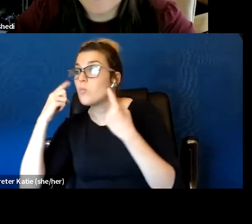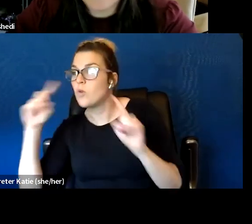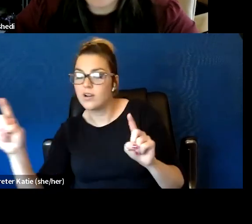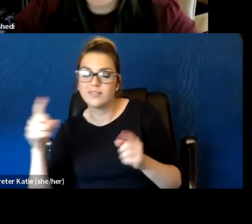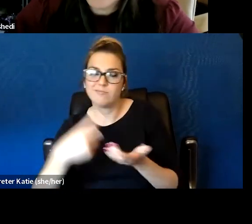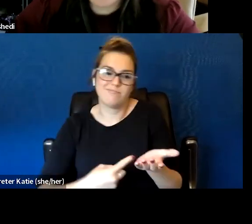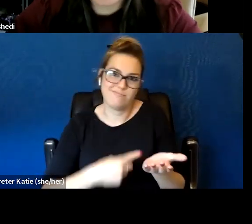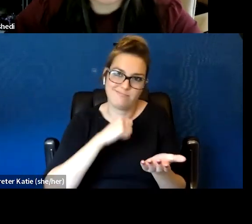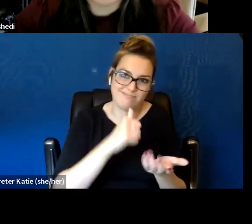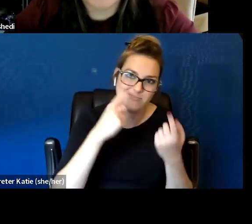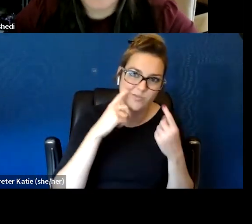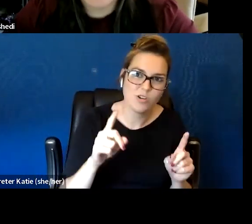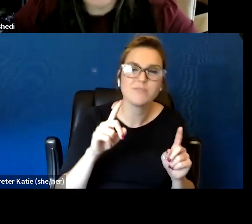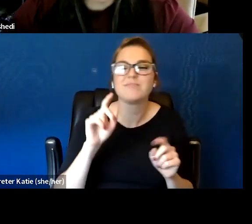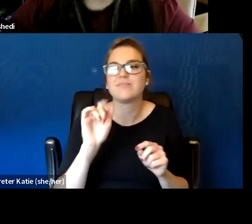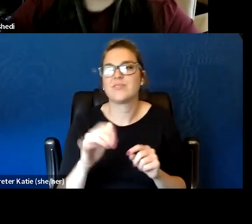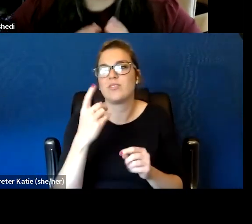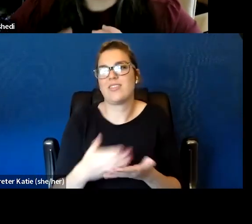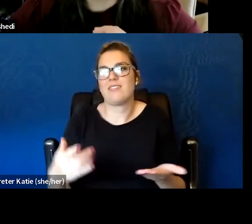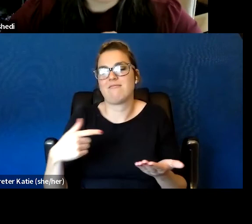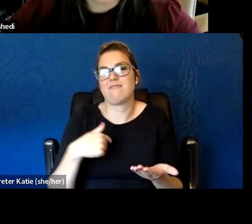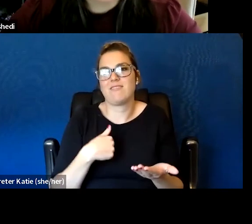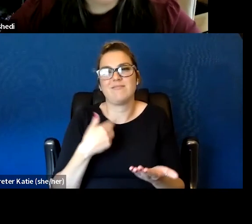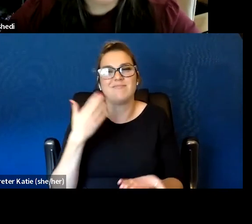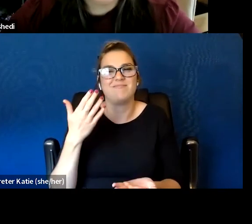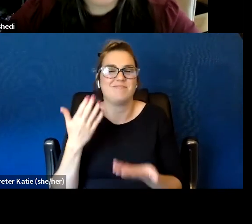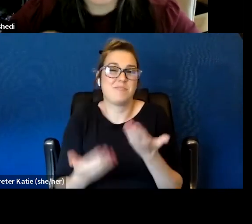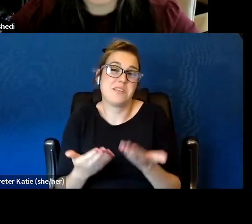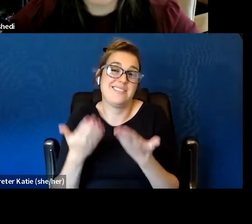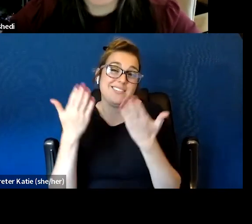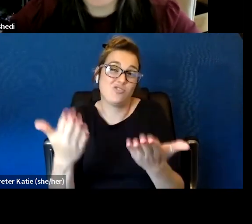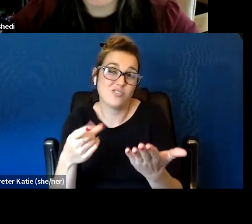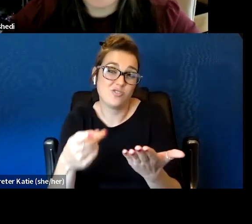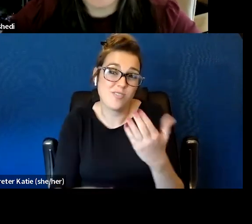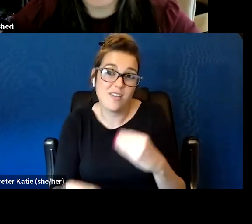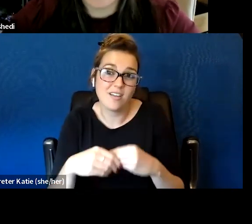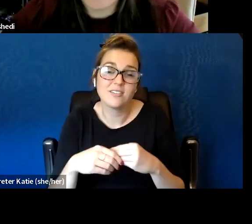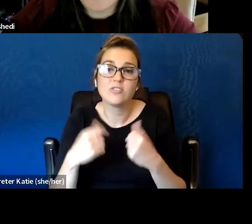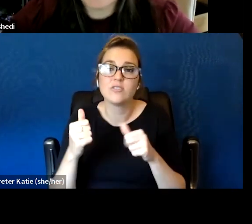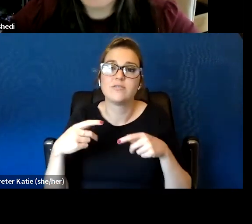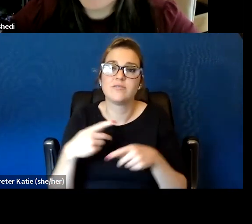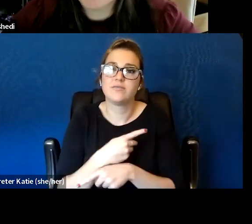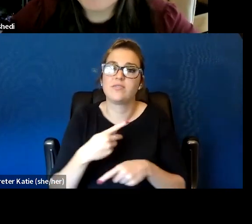is that trying to get on the same like page language-wise and drilling down, 'cause sometimes,